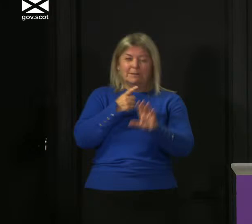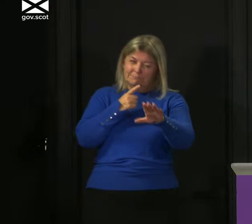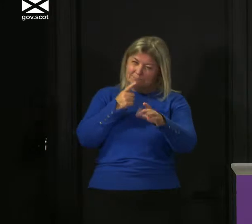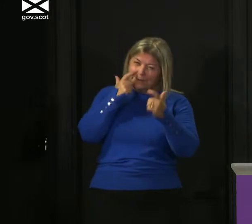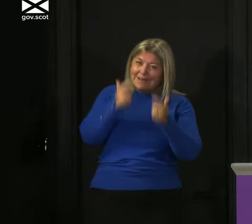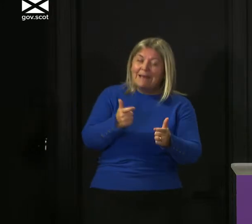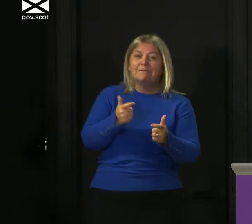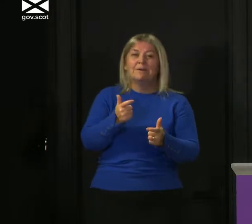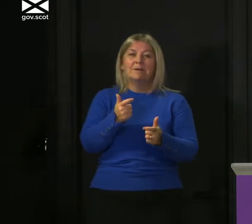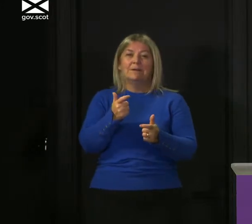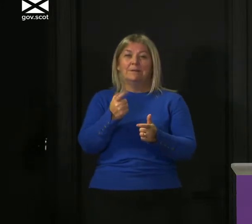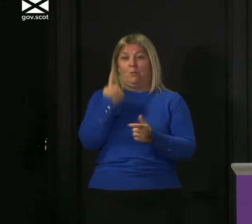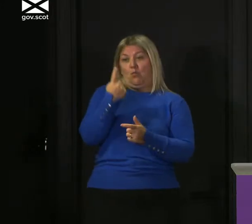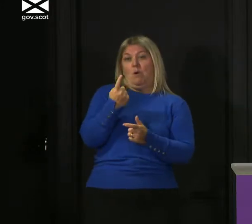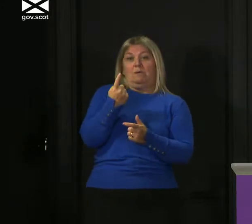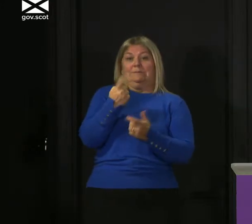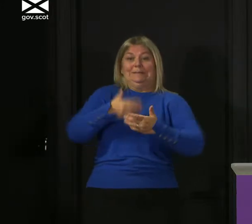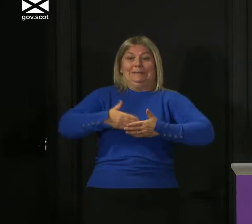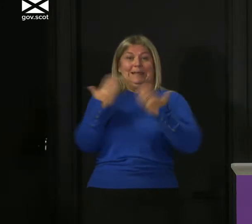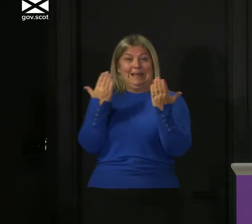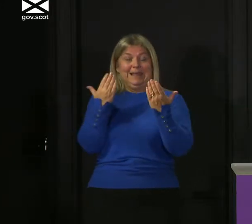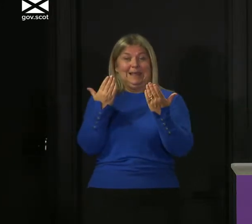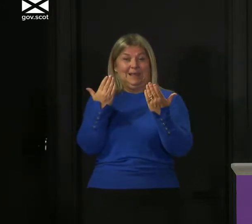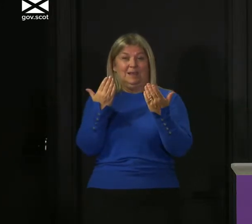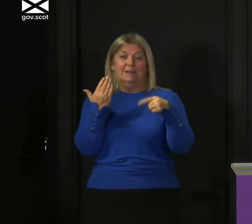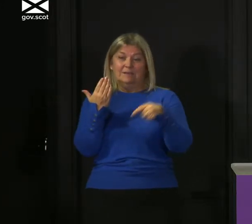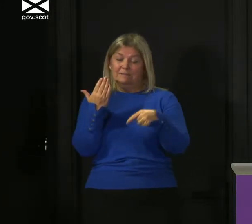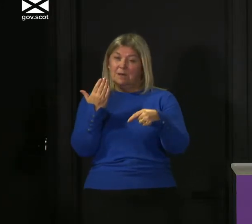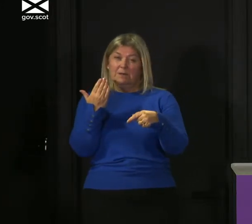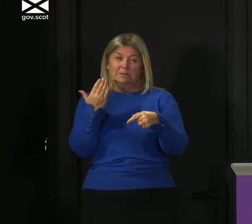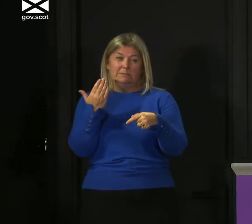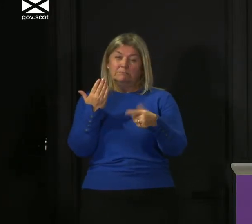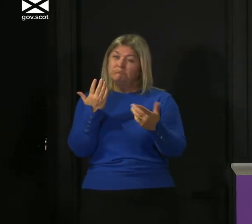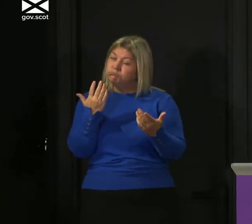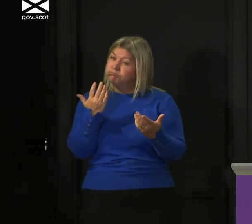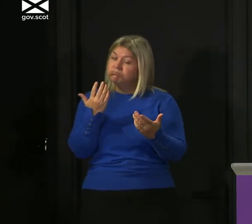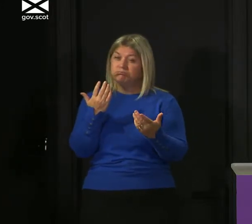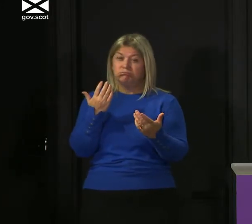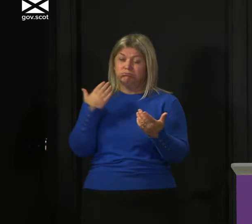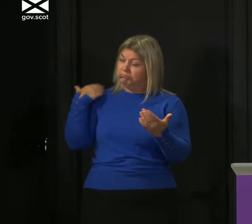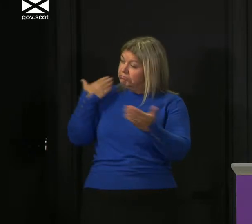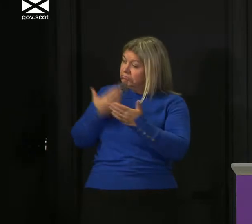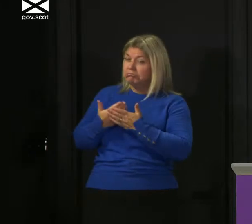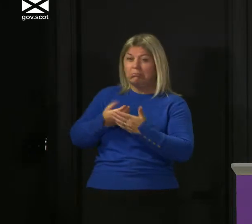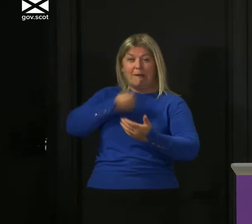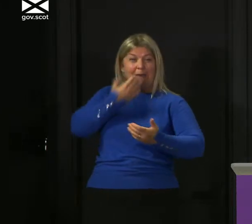looking at a single day's cases, but this has been the case on most days over the past week or so,